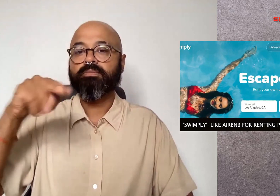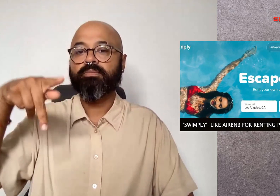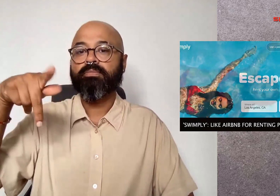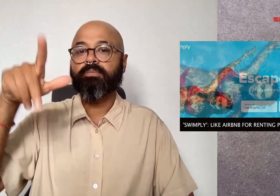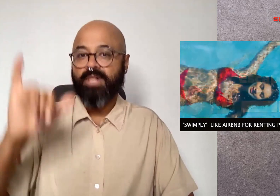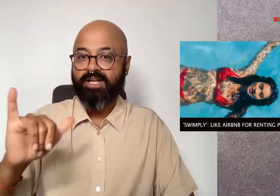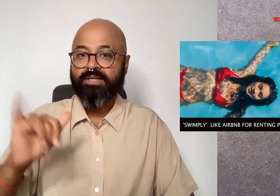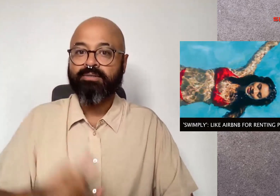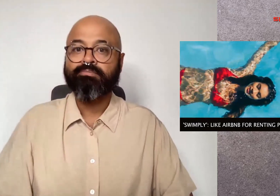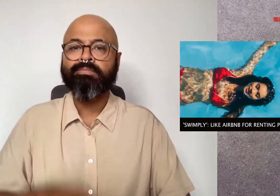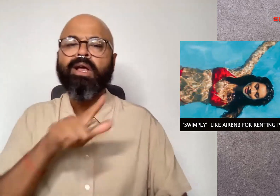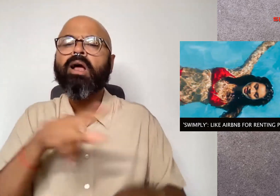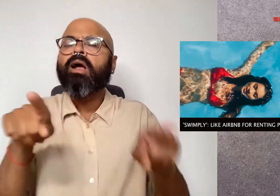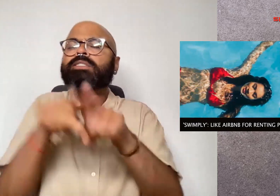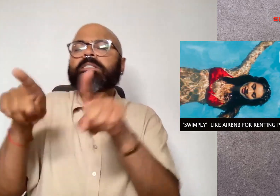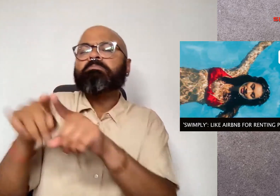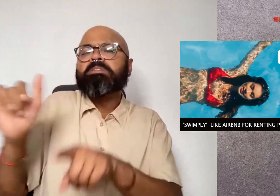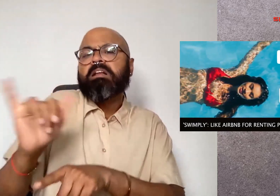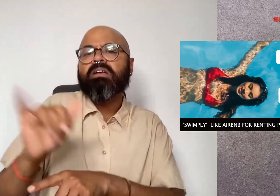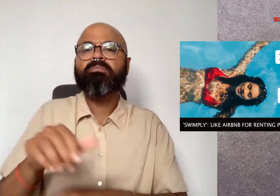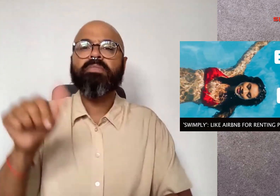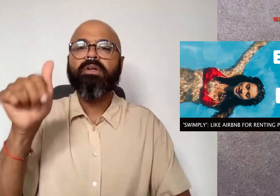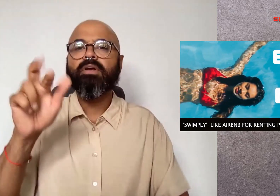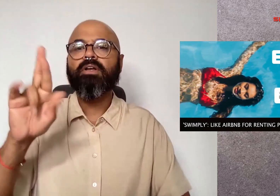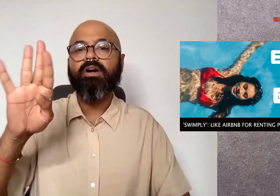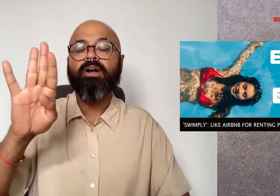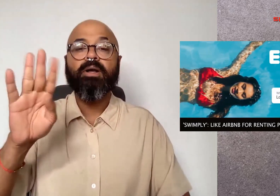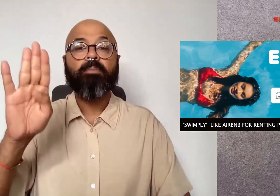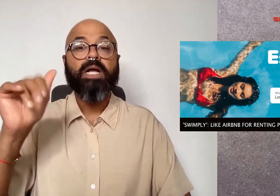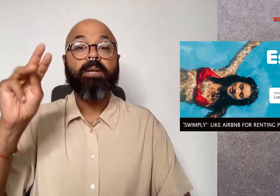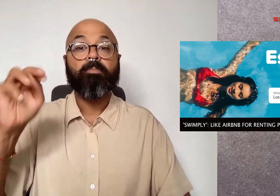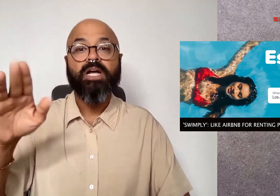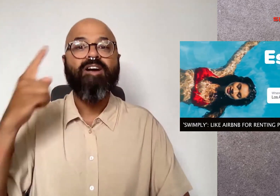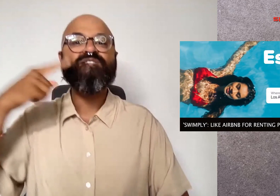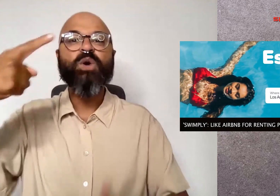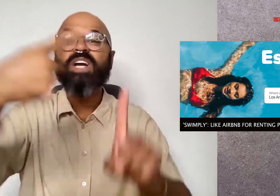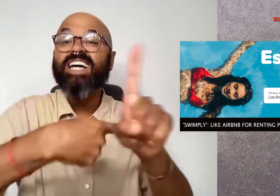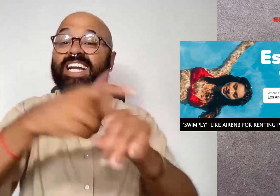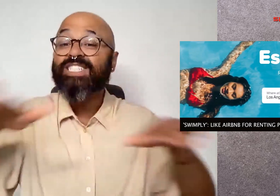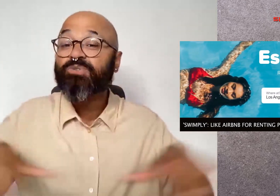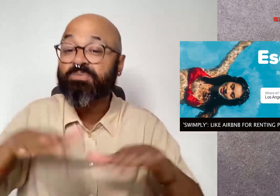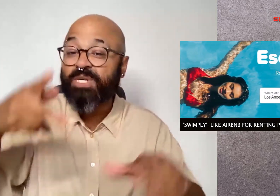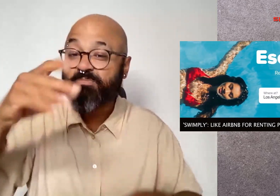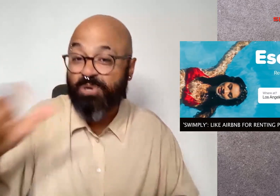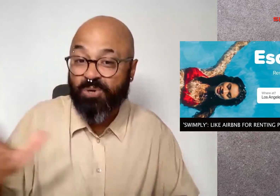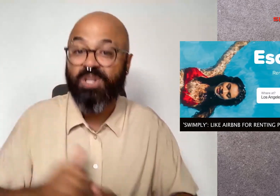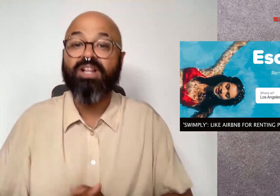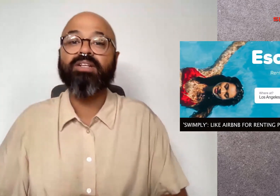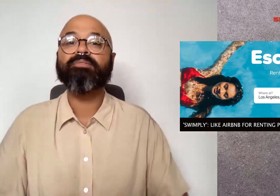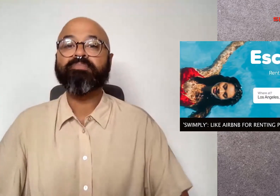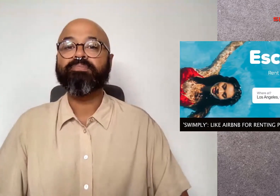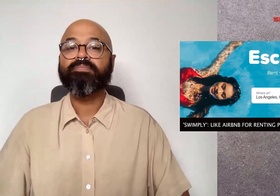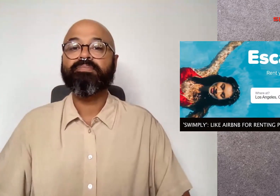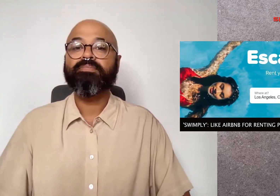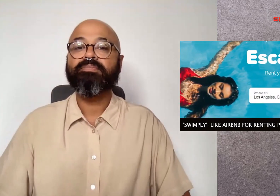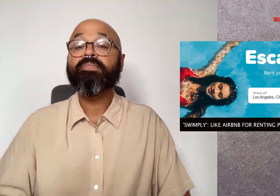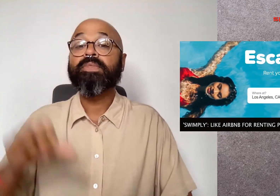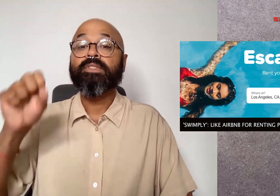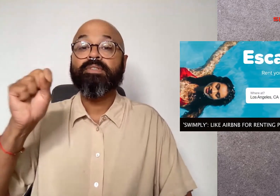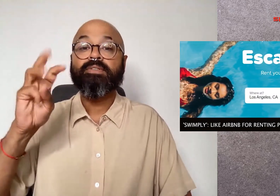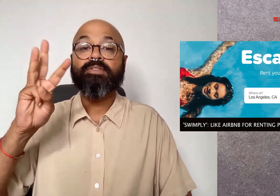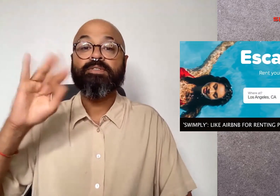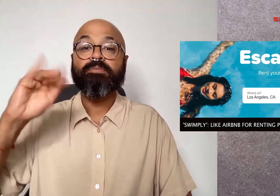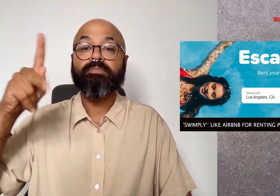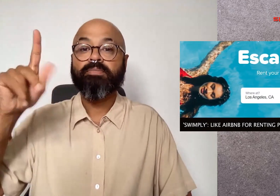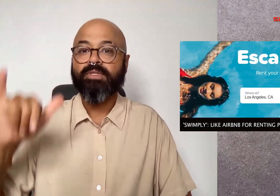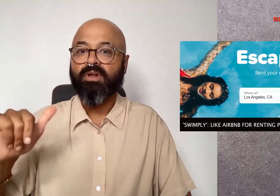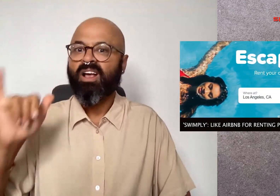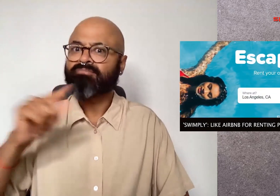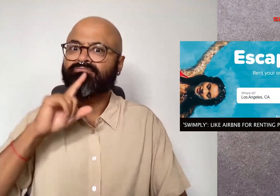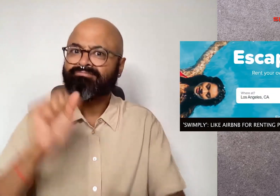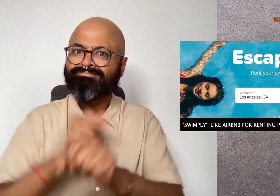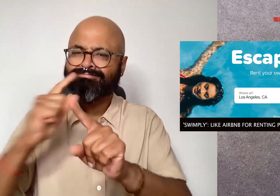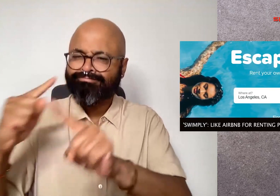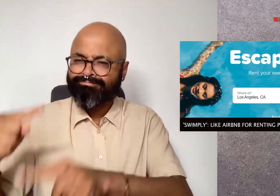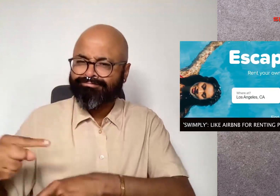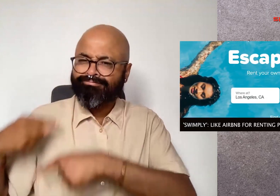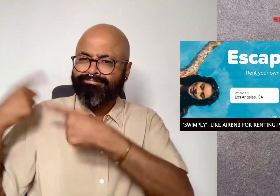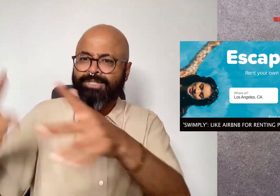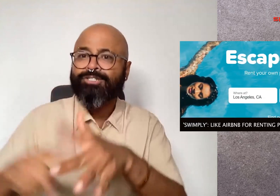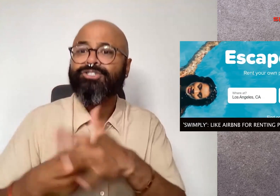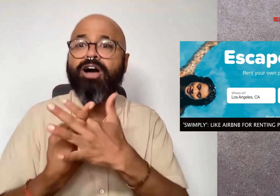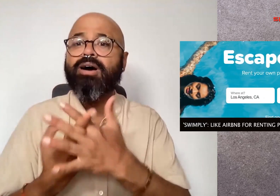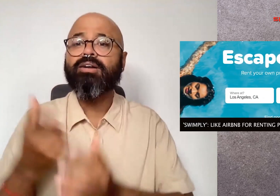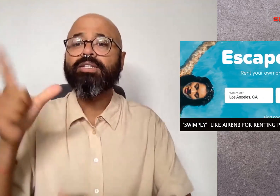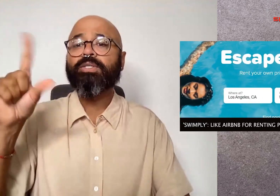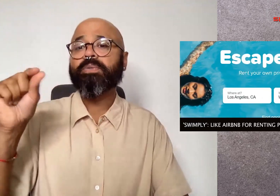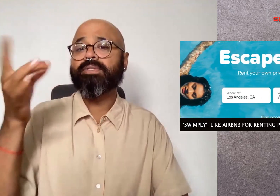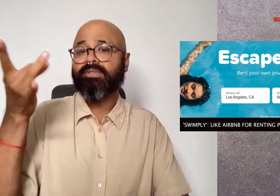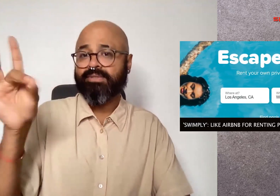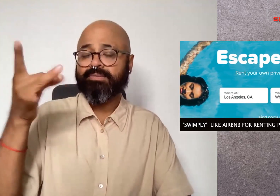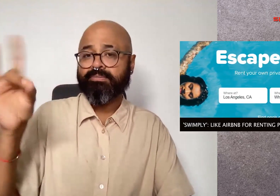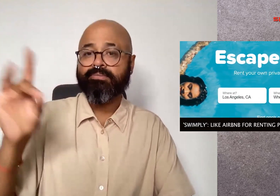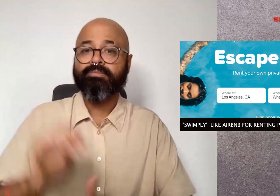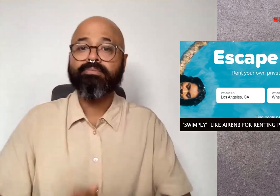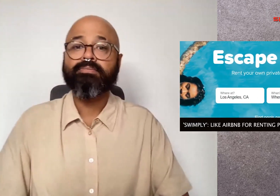Swimply it's like Airbnb for renting swimming pools Swimply has actually been around for